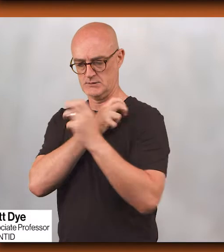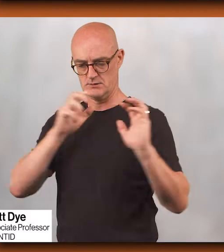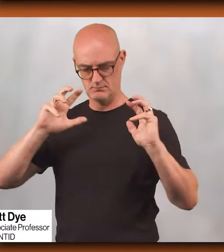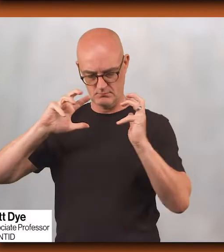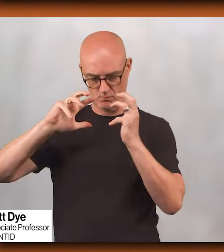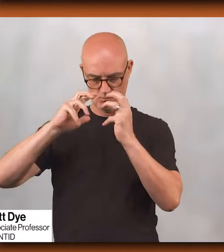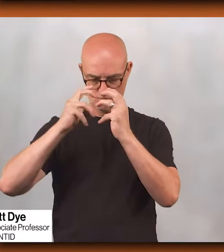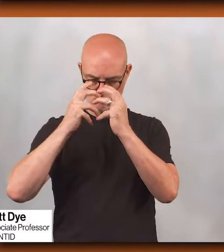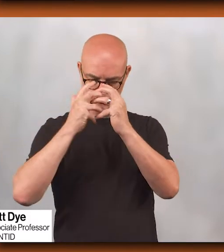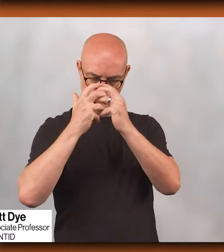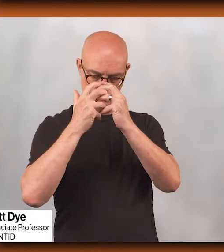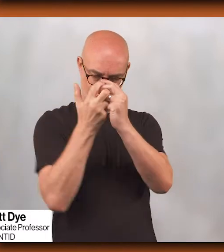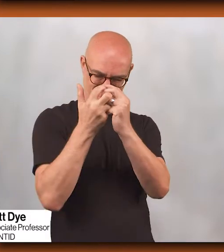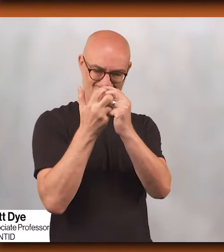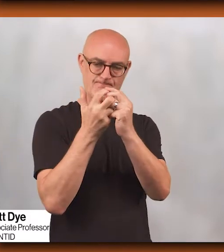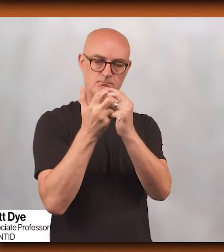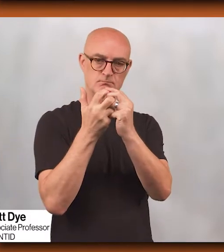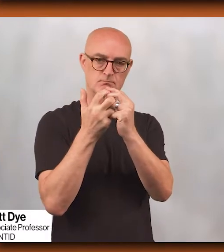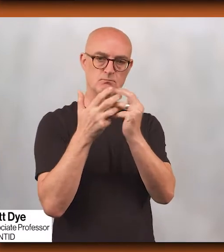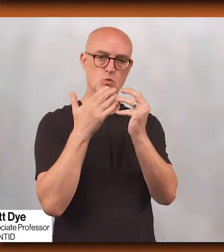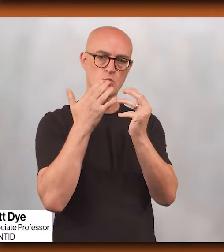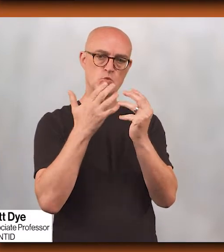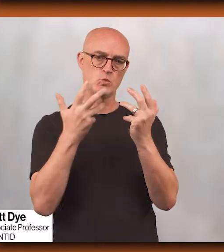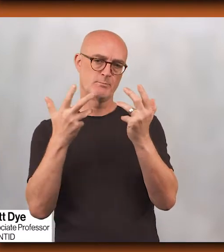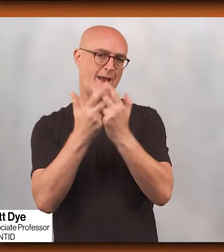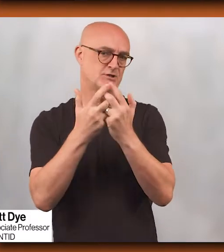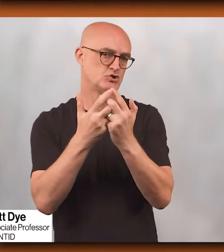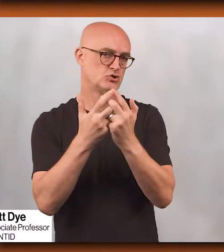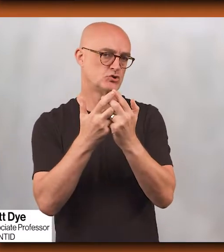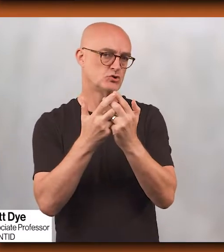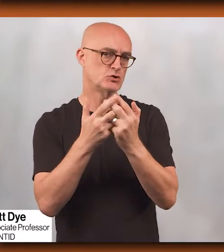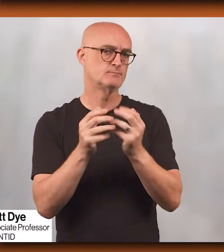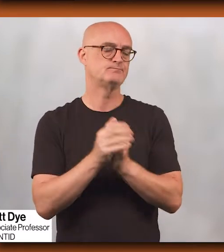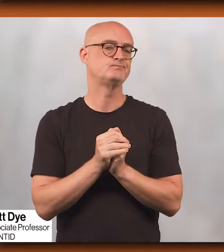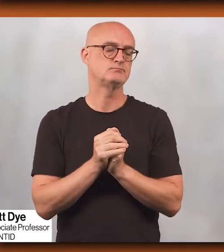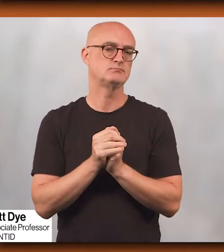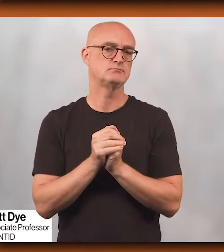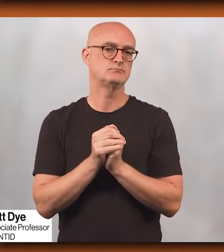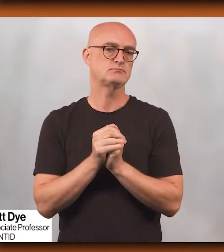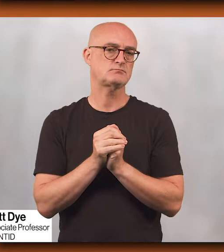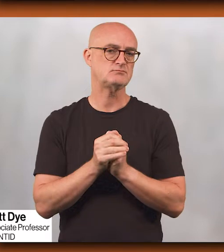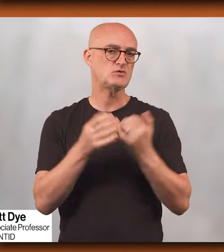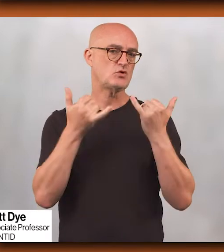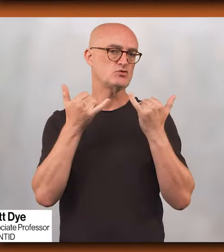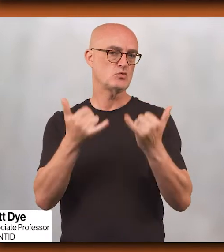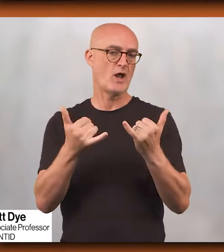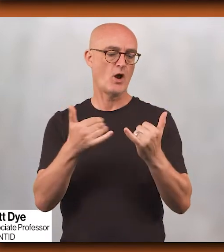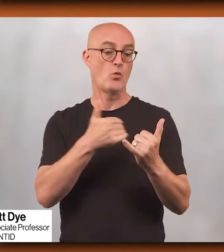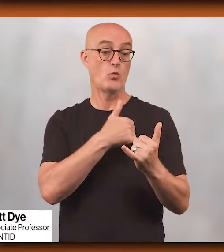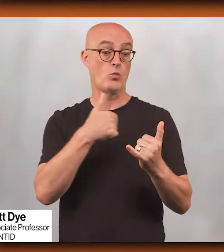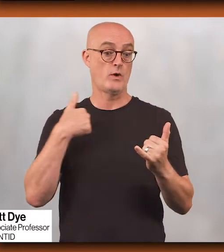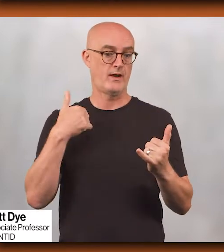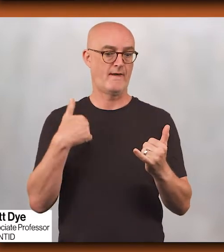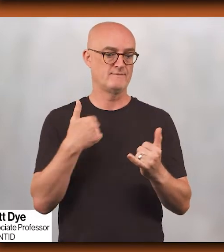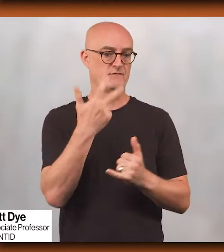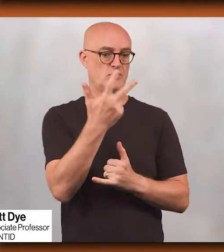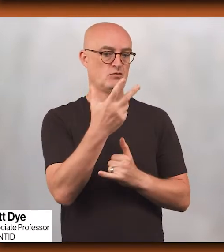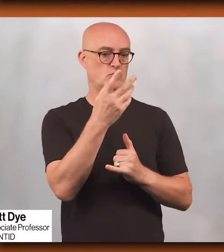the original 3D coordinates, so you can think of this process like the 3D coordinates are driving the motion